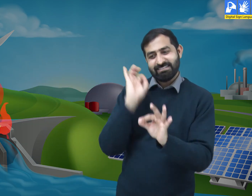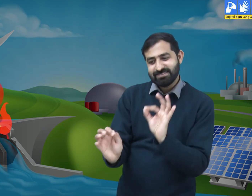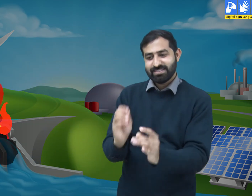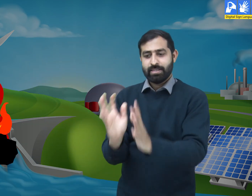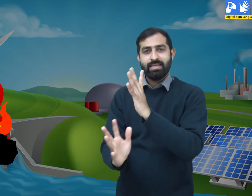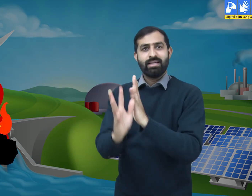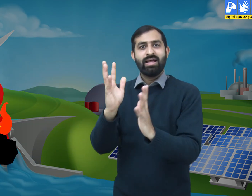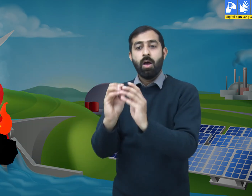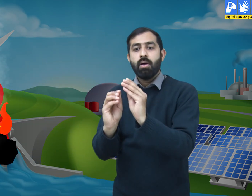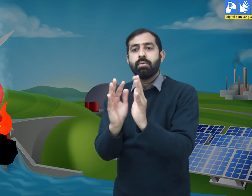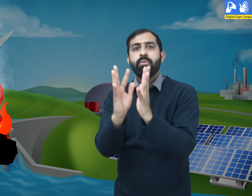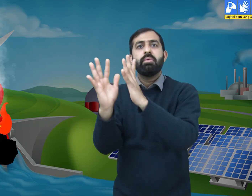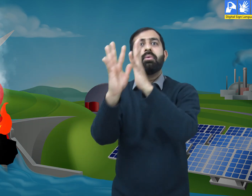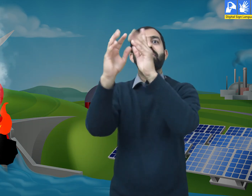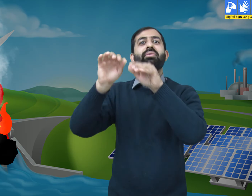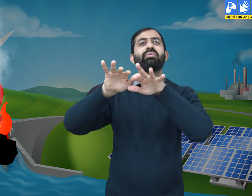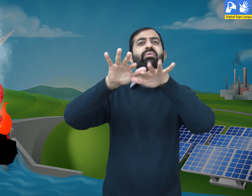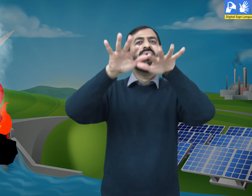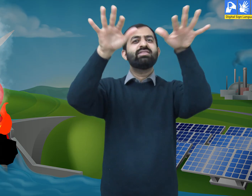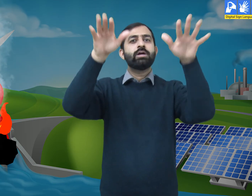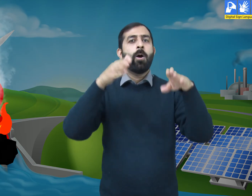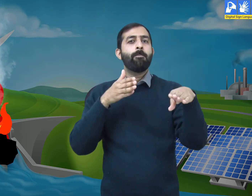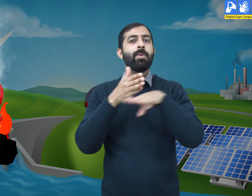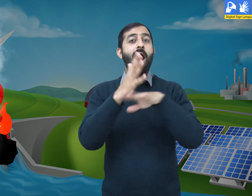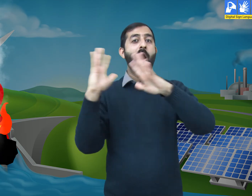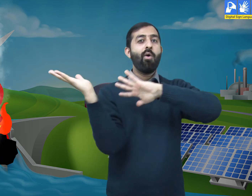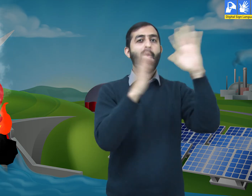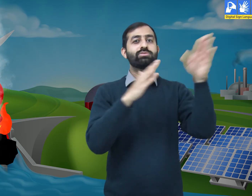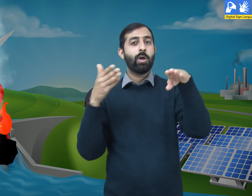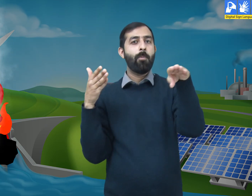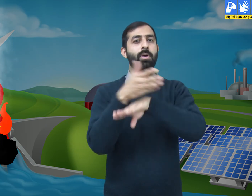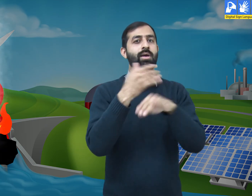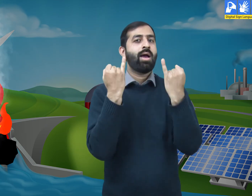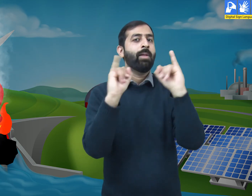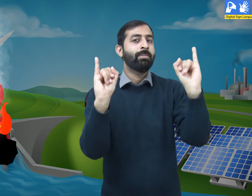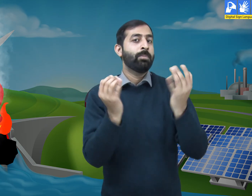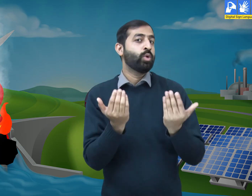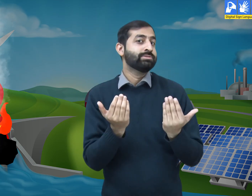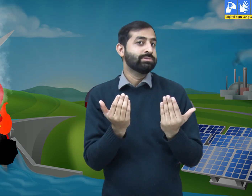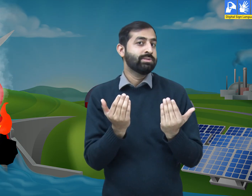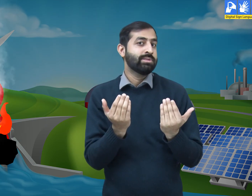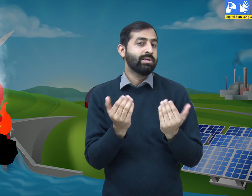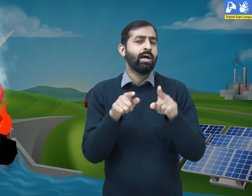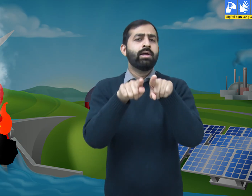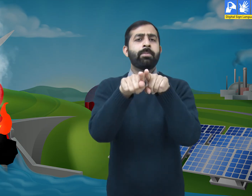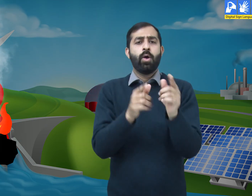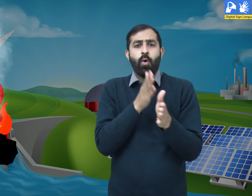When they are burned for energy they cause air pollution which is harmful for the environment.